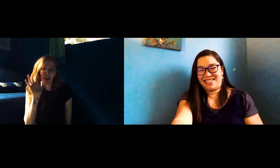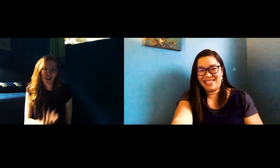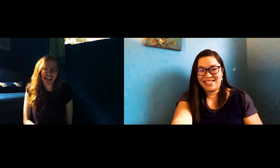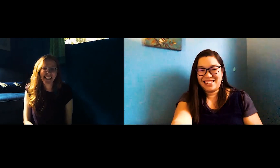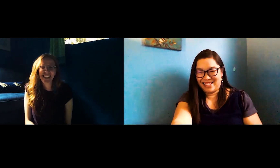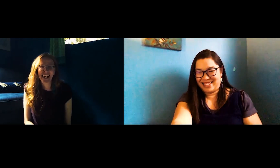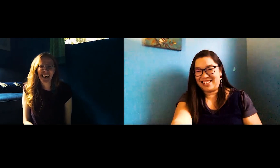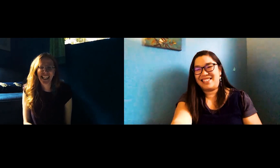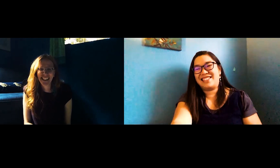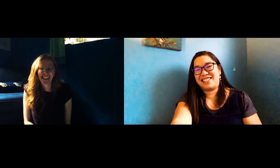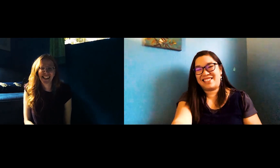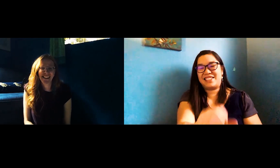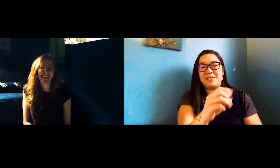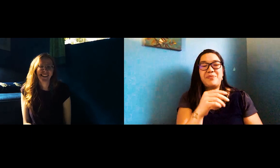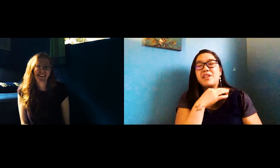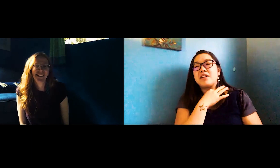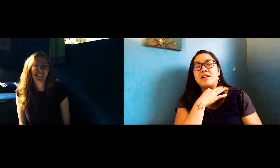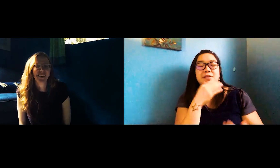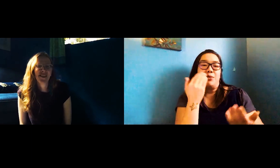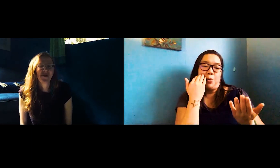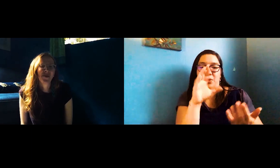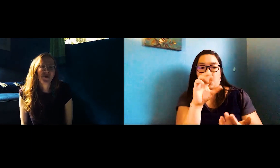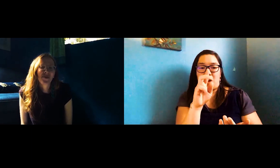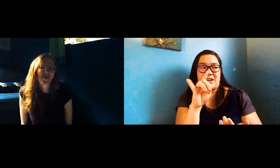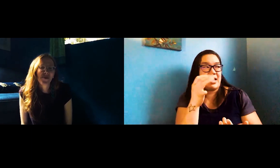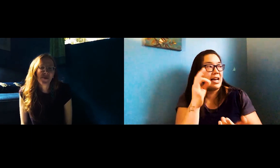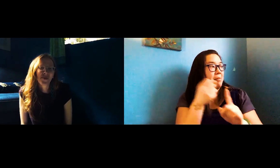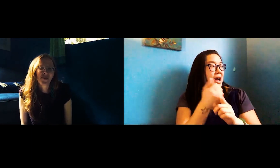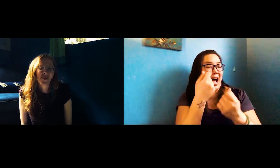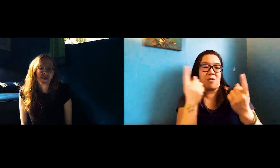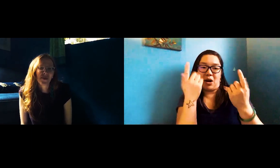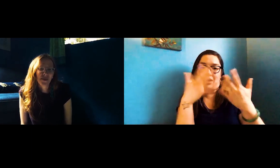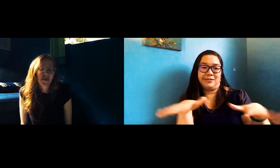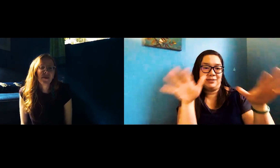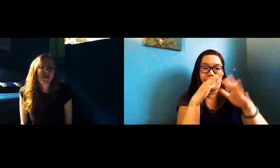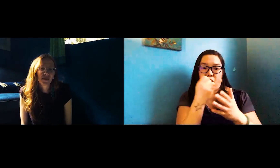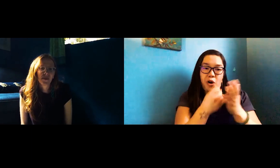Yeah, that would be great! As you know, COVID-19 has impacted